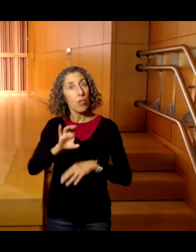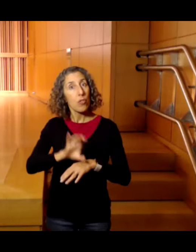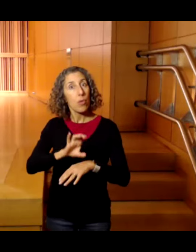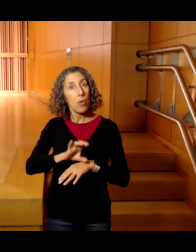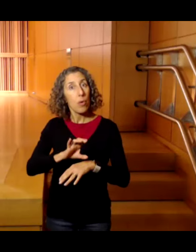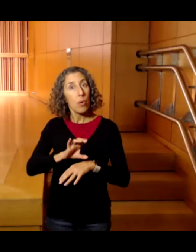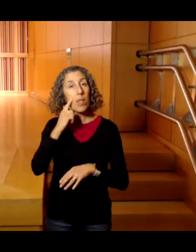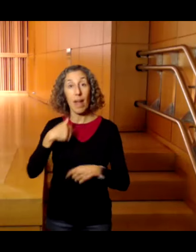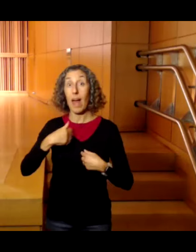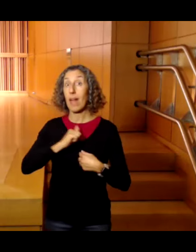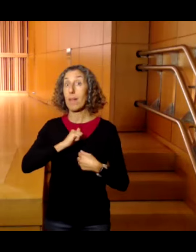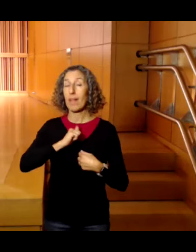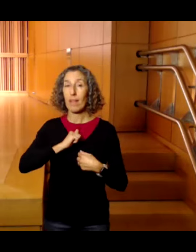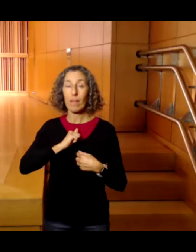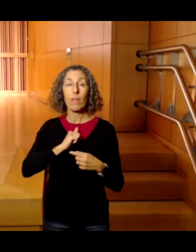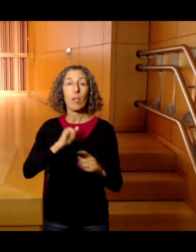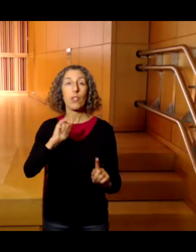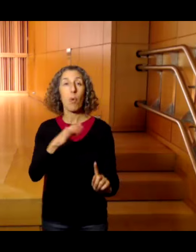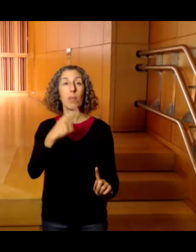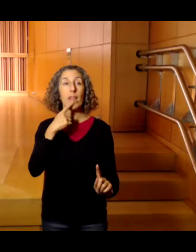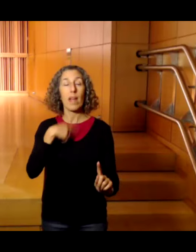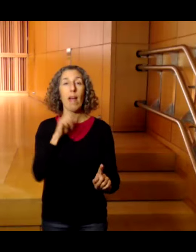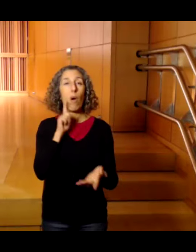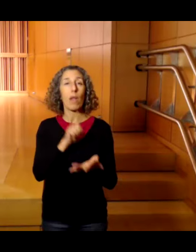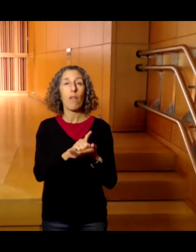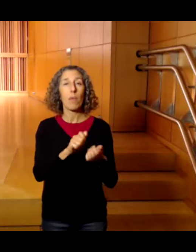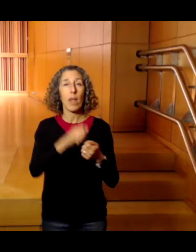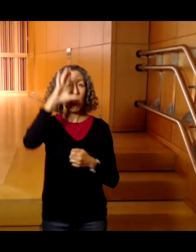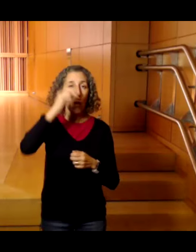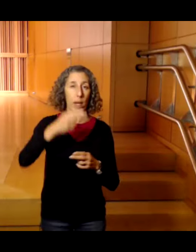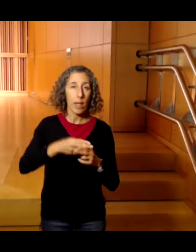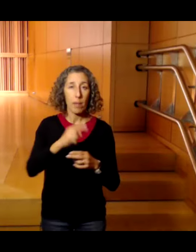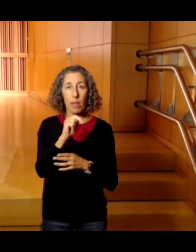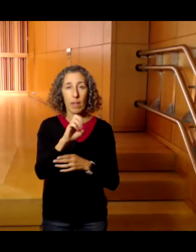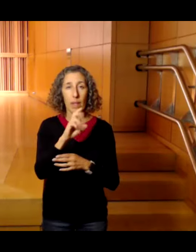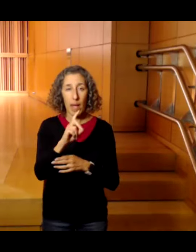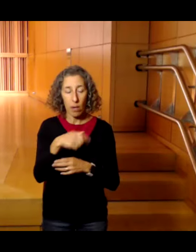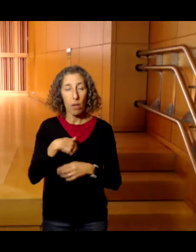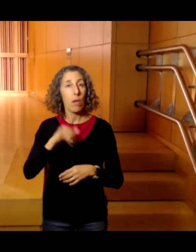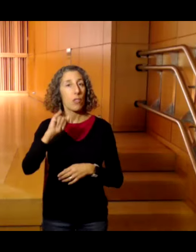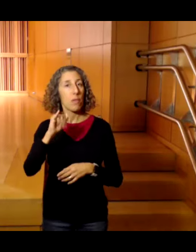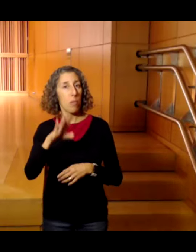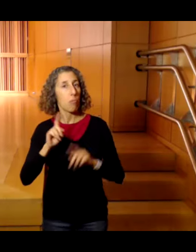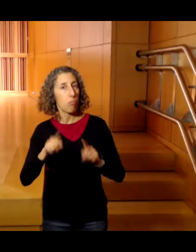Ned, Baldur remembered. The two boys should, quote, have been making love, discovering something real about each other.